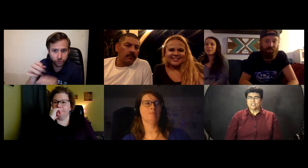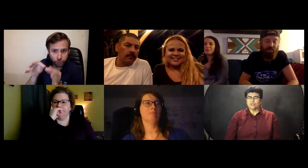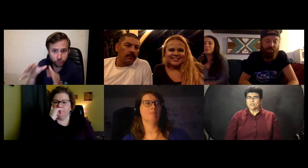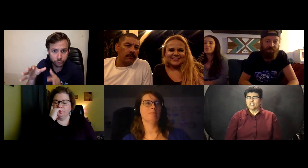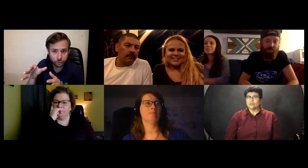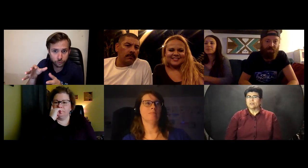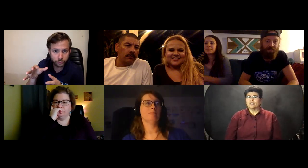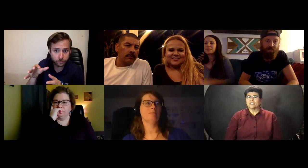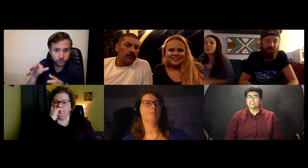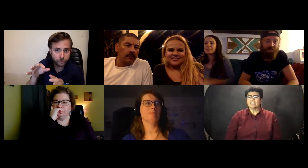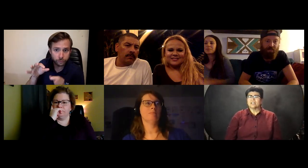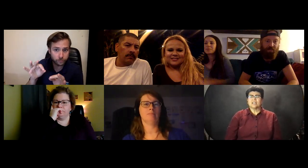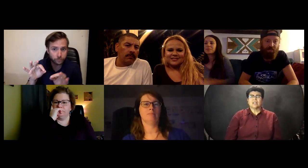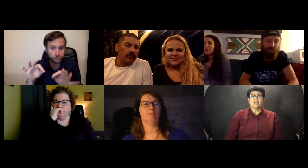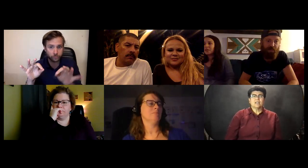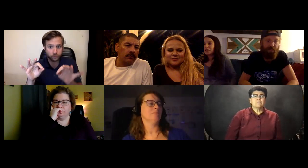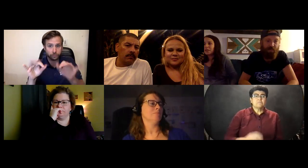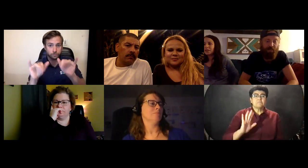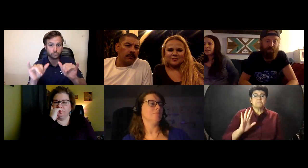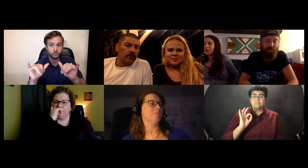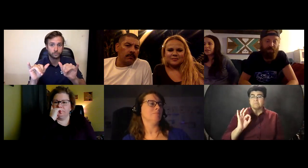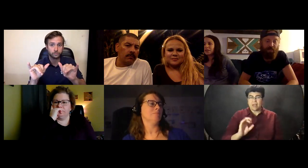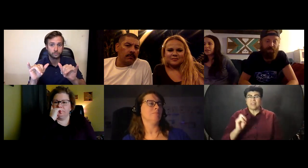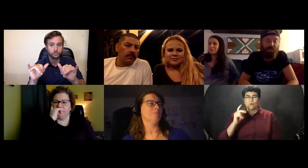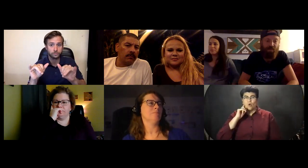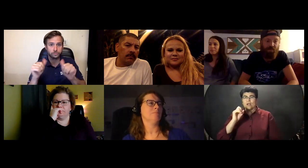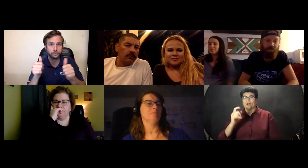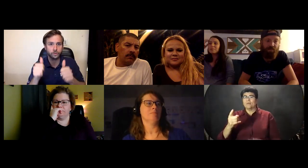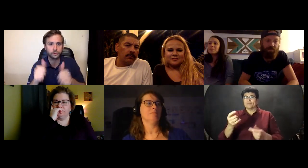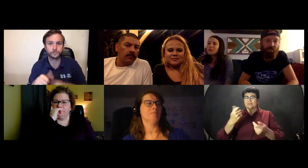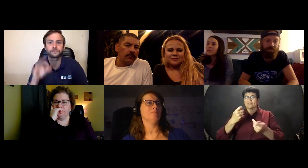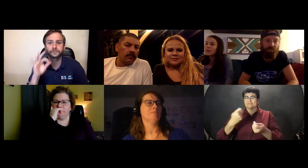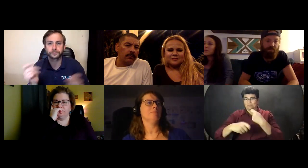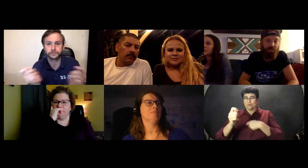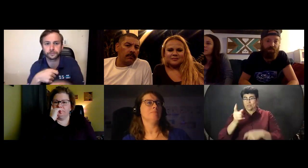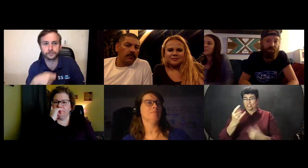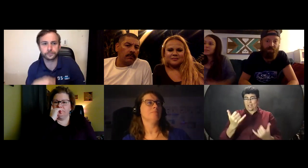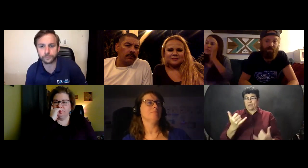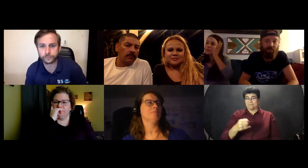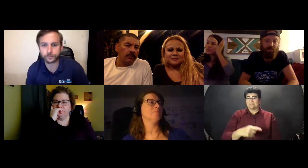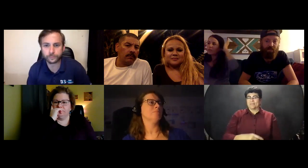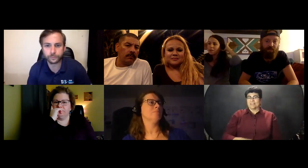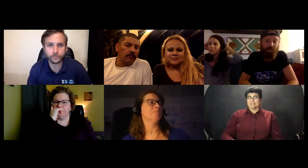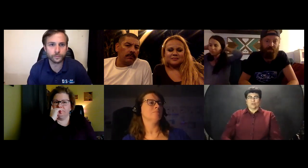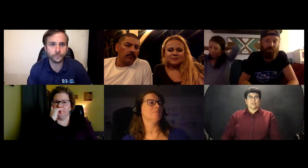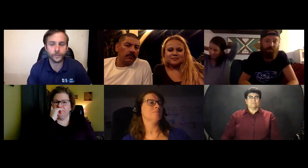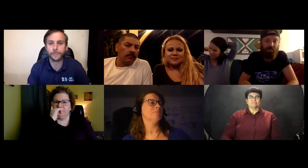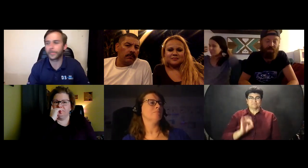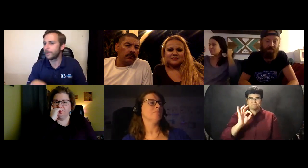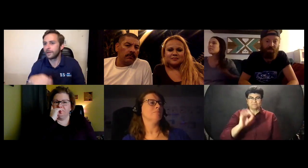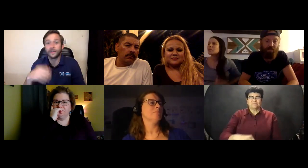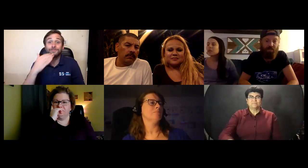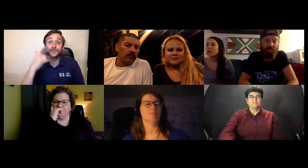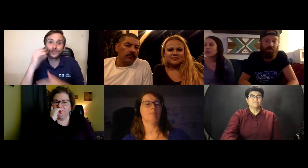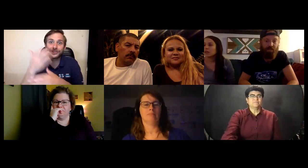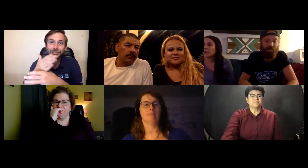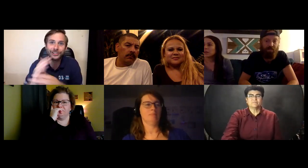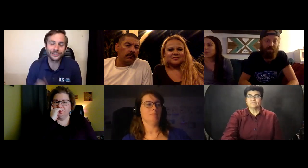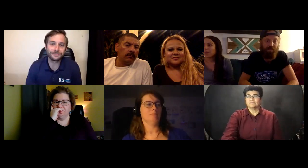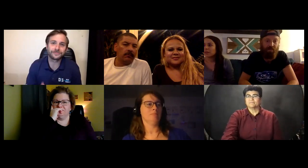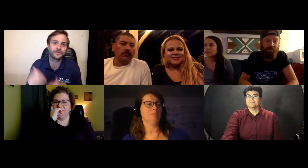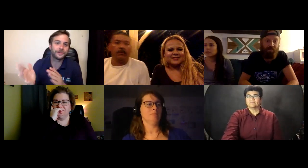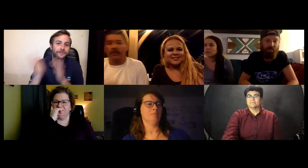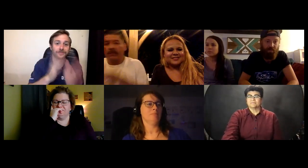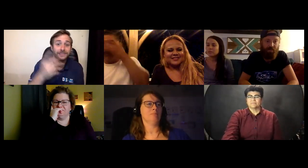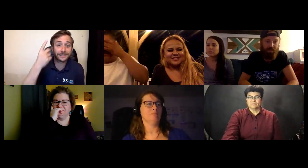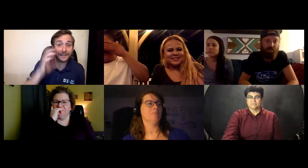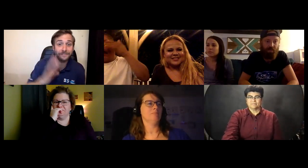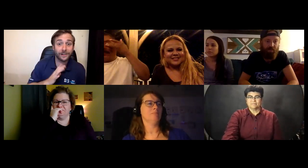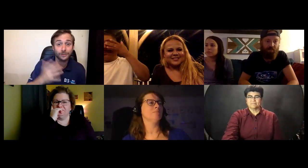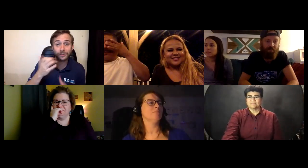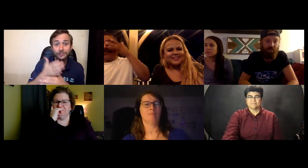switch interpreters